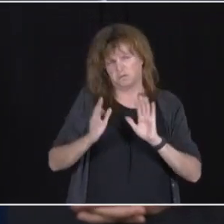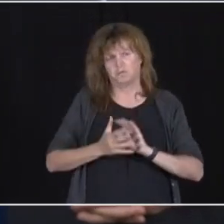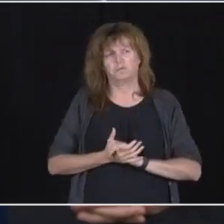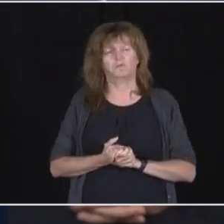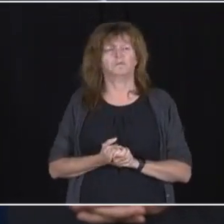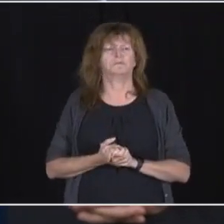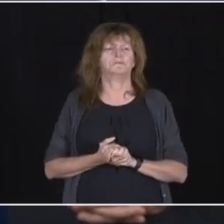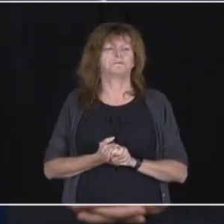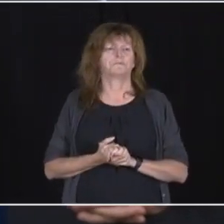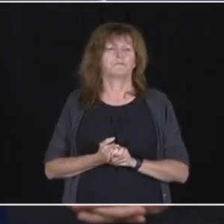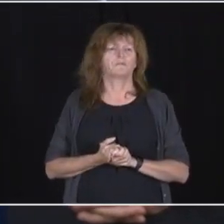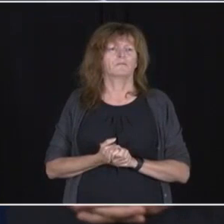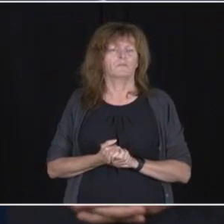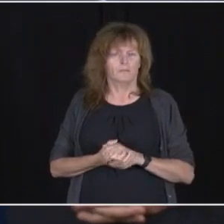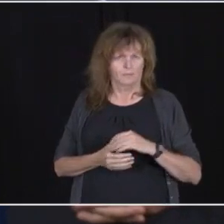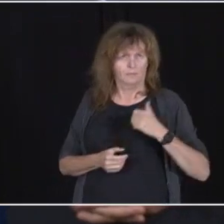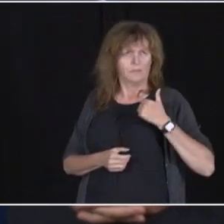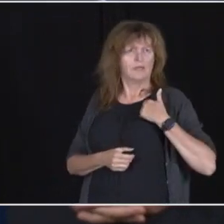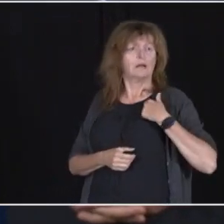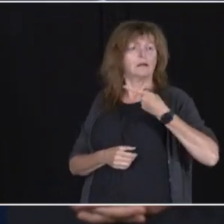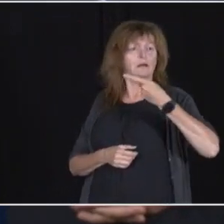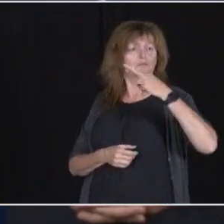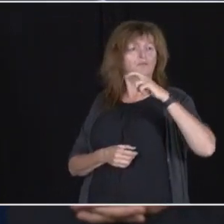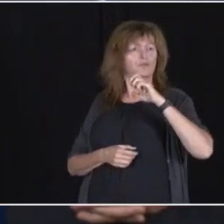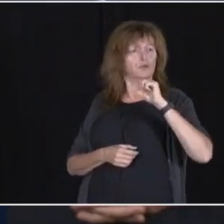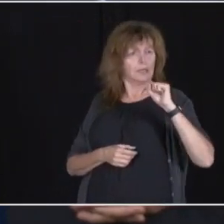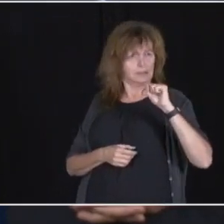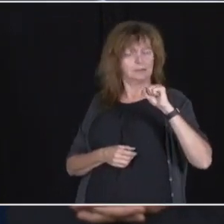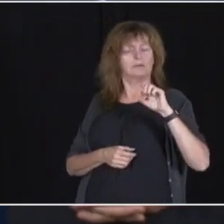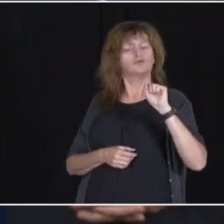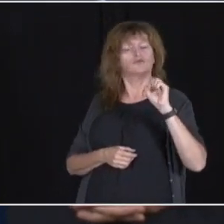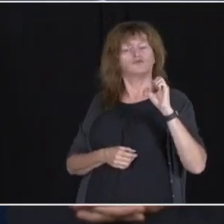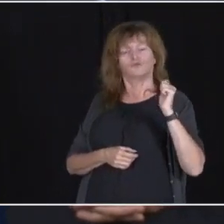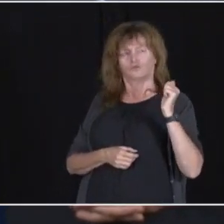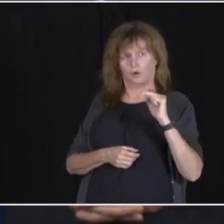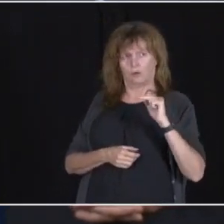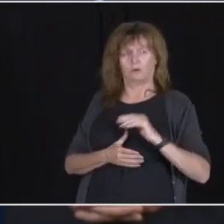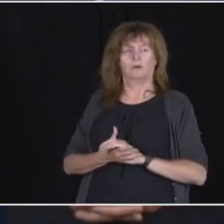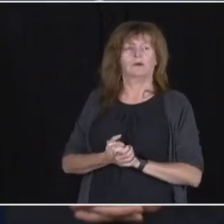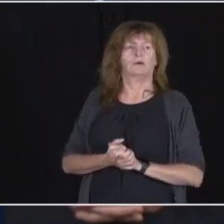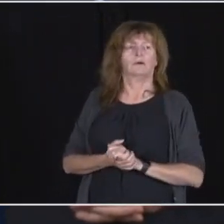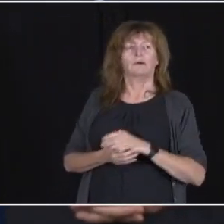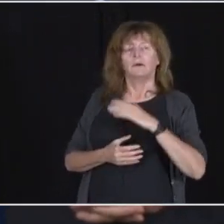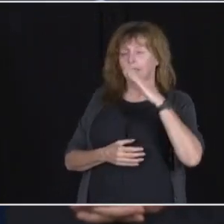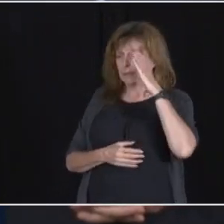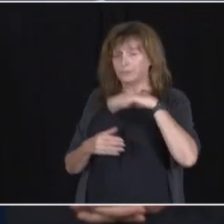I know the minister will be up here over the next short period to answer those questions. Next question.